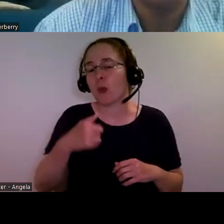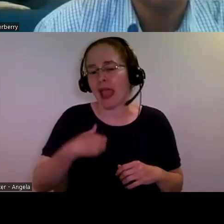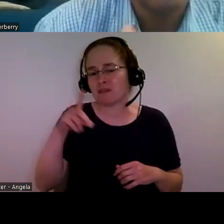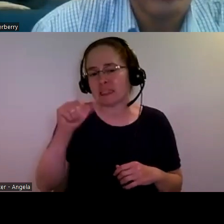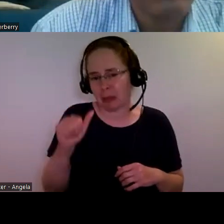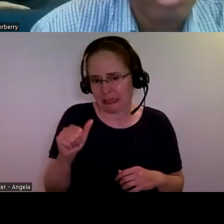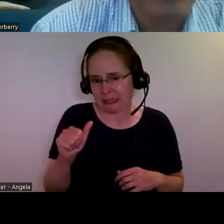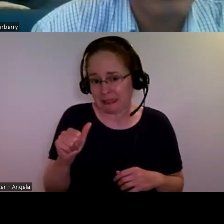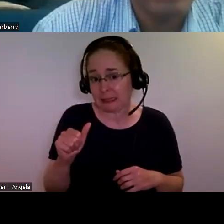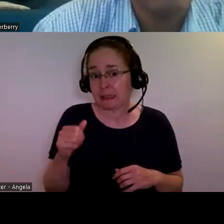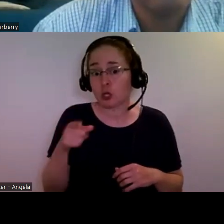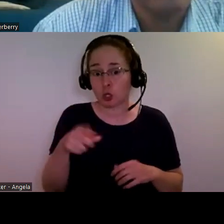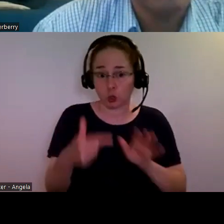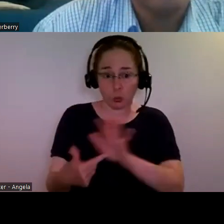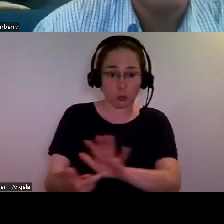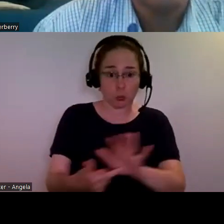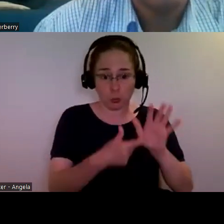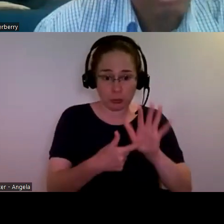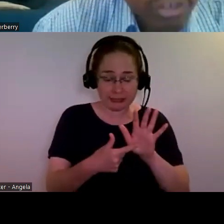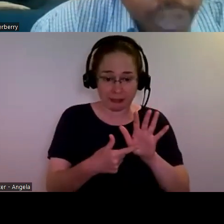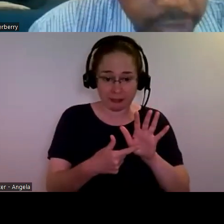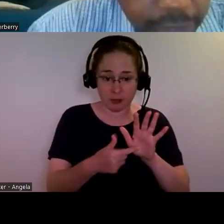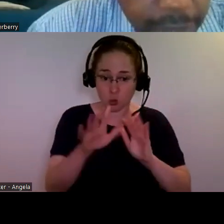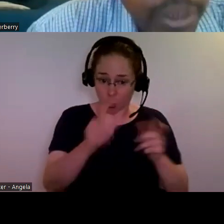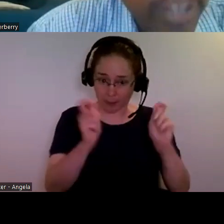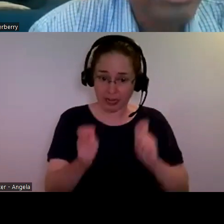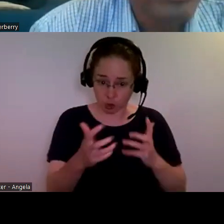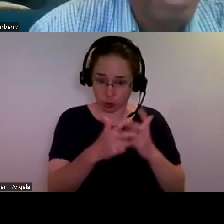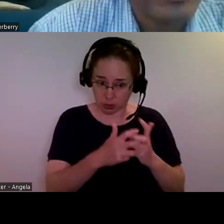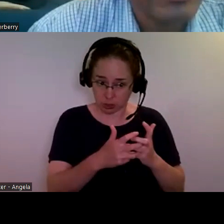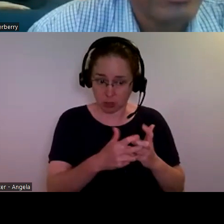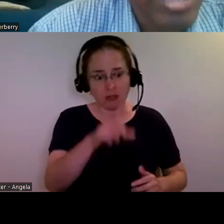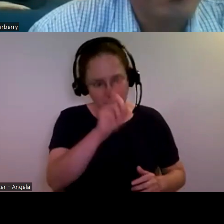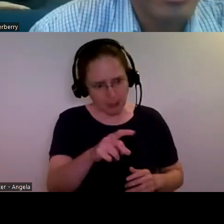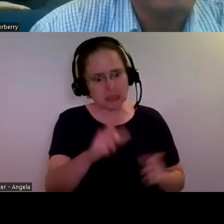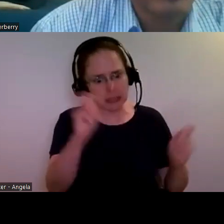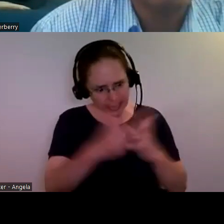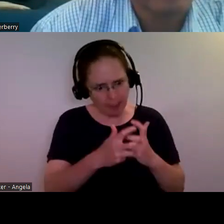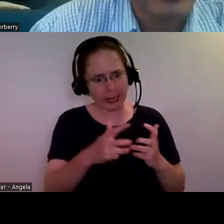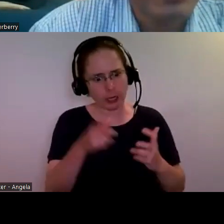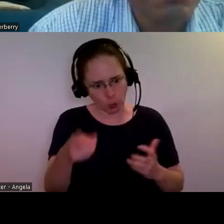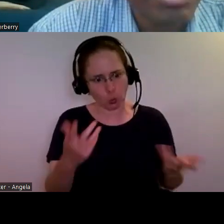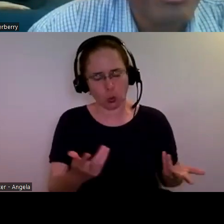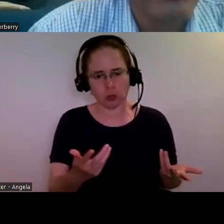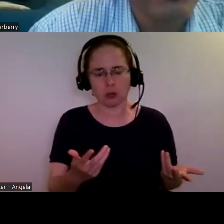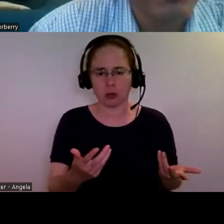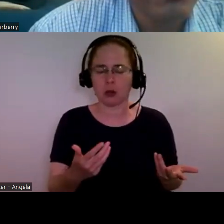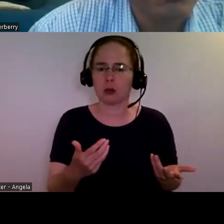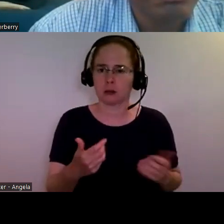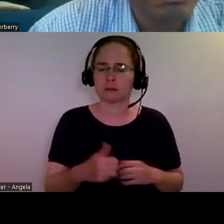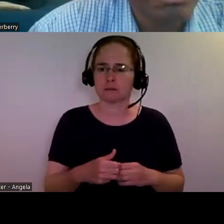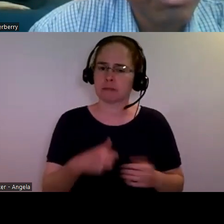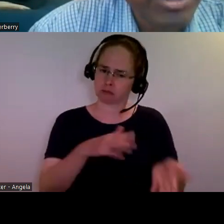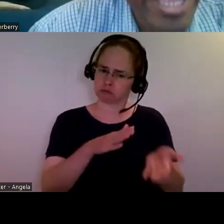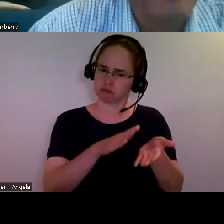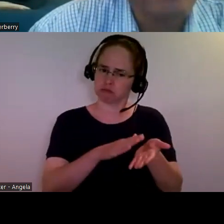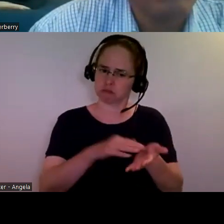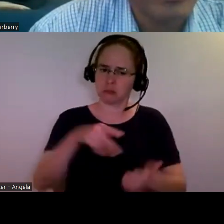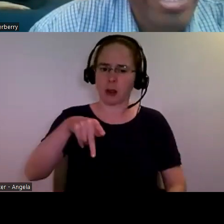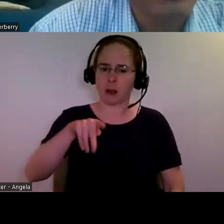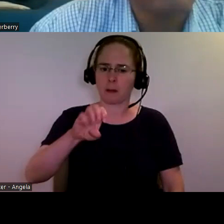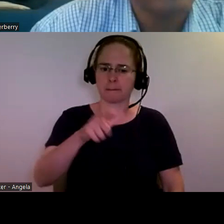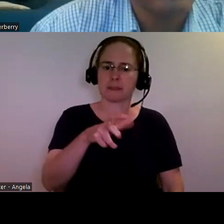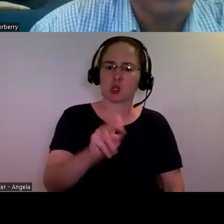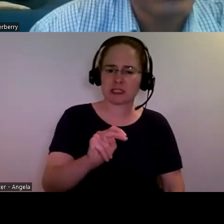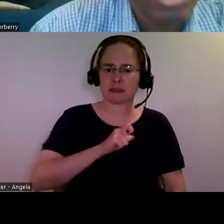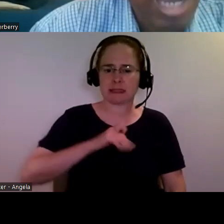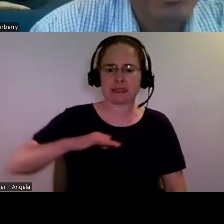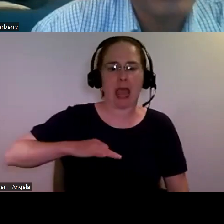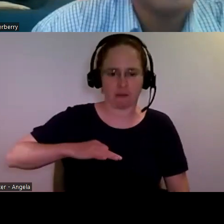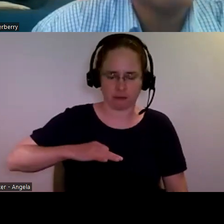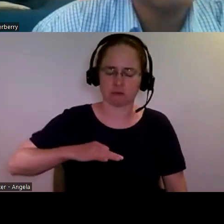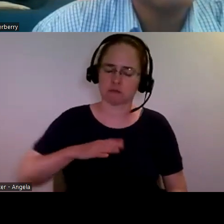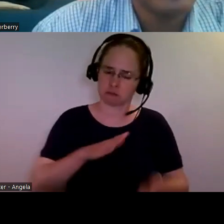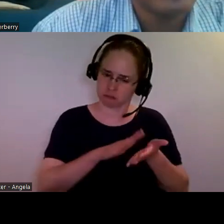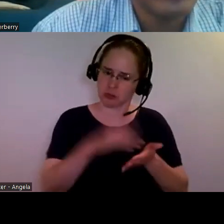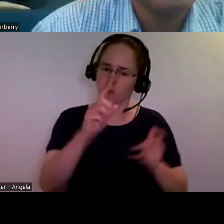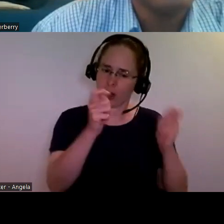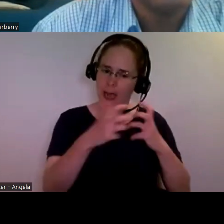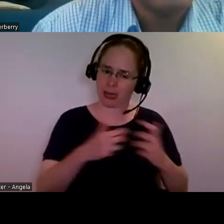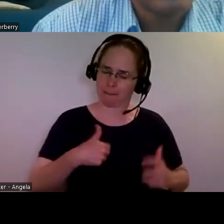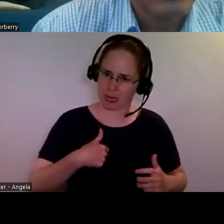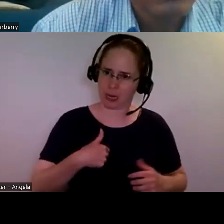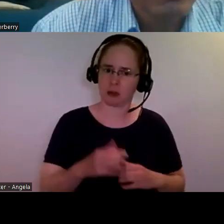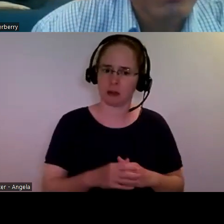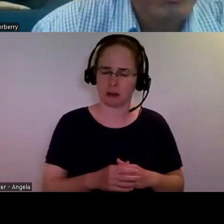and you present your accommodation, they must accommodate. So, I give Pearson staff and Cal and for accommodating me and also the NCCA